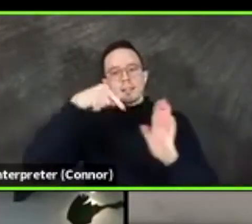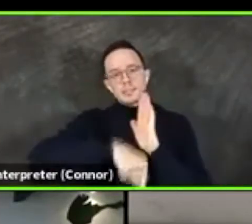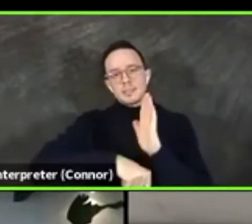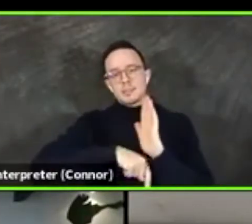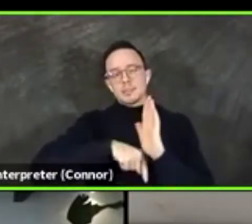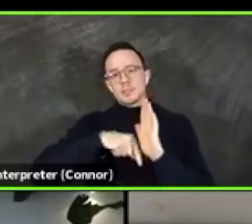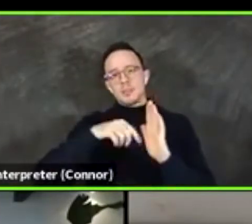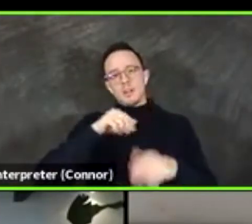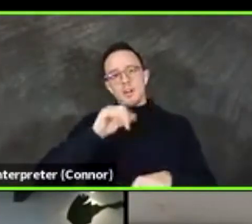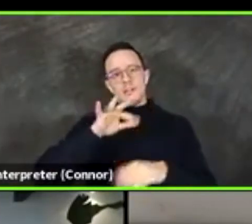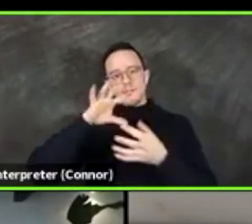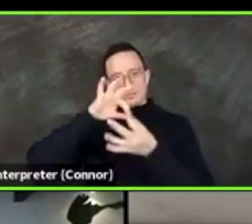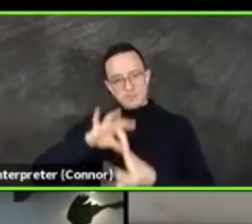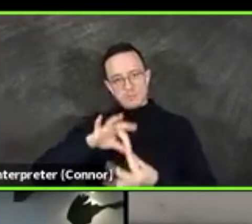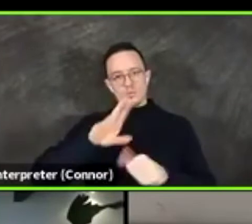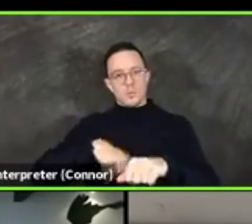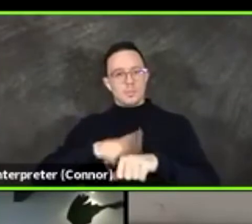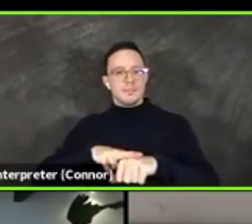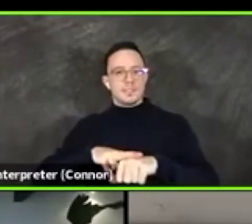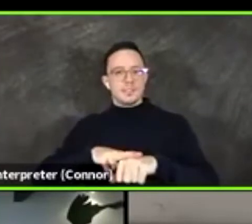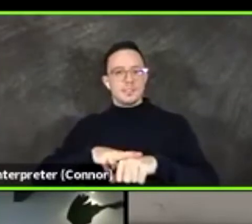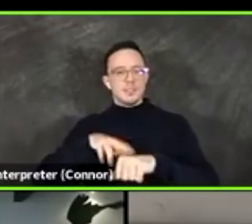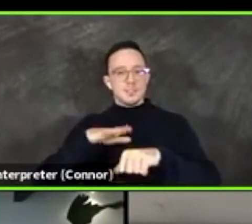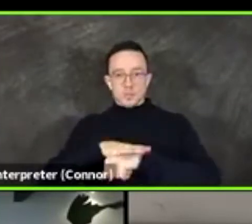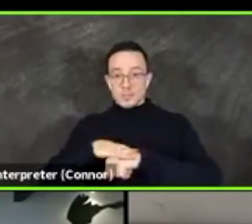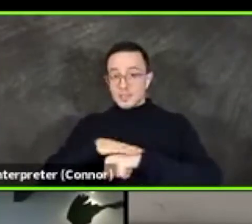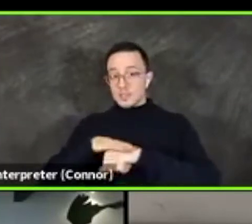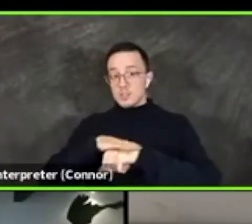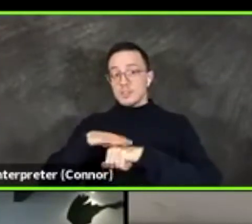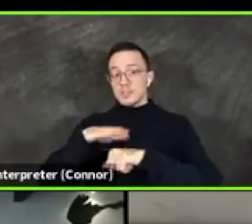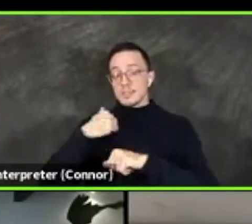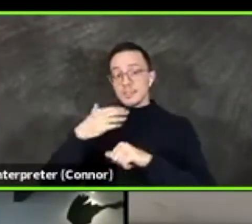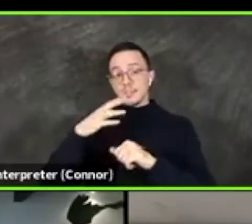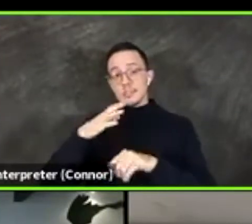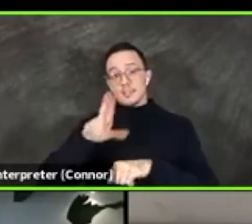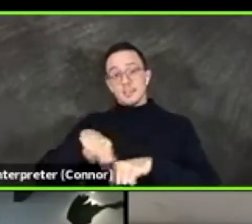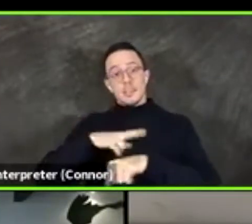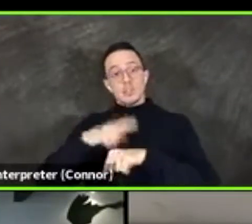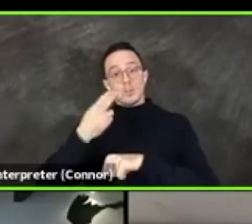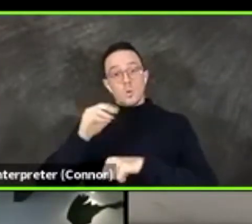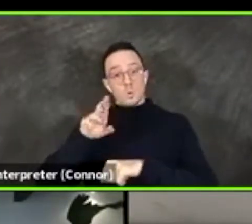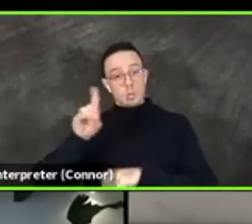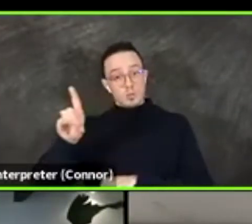STRUCTURALIZE, INDIGENOUS NATIONHOOD AND RESURGENCE AND MOBILIZATIONS AS MECHANISM TO DISMANTLE